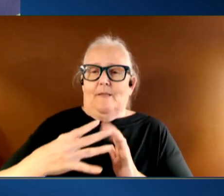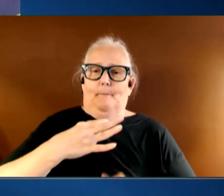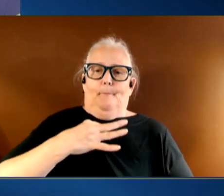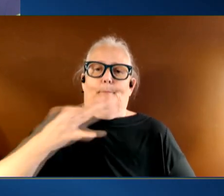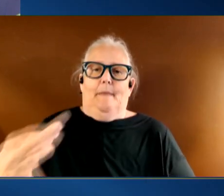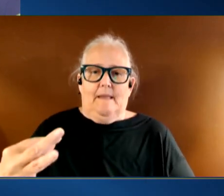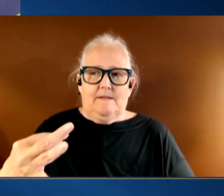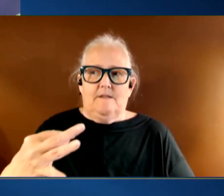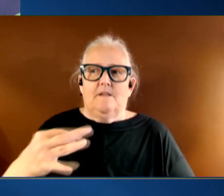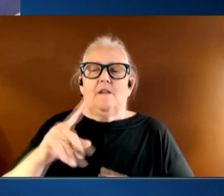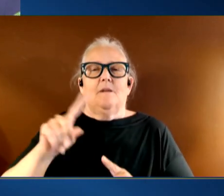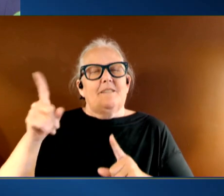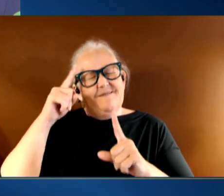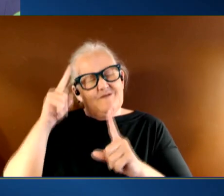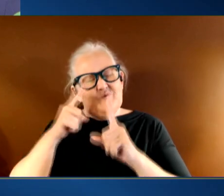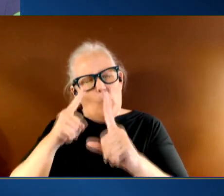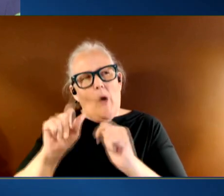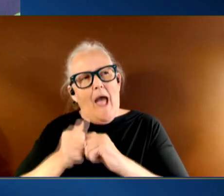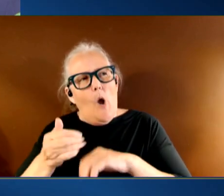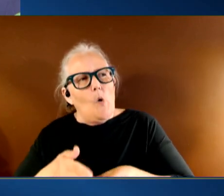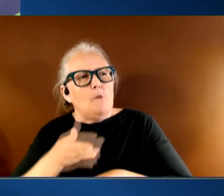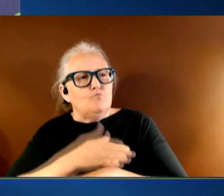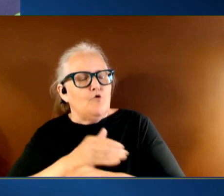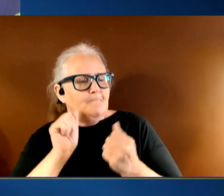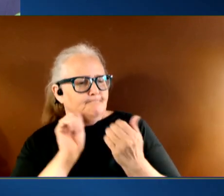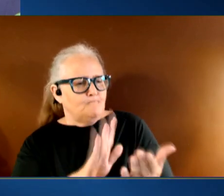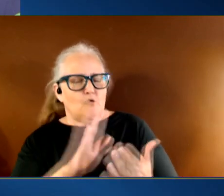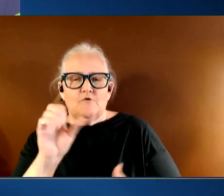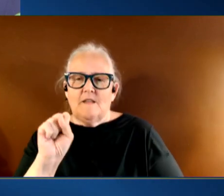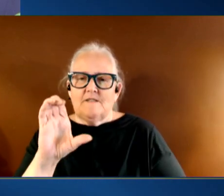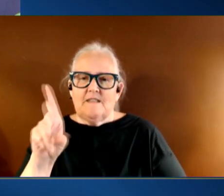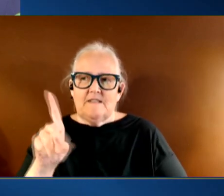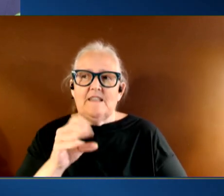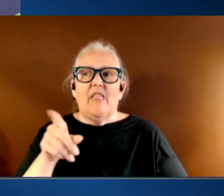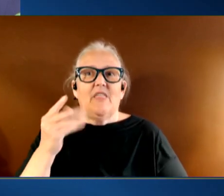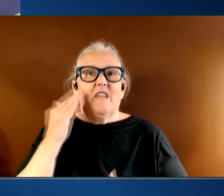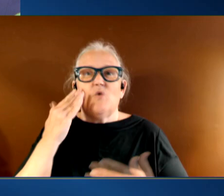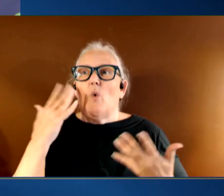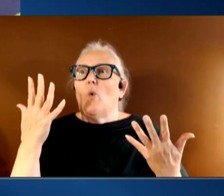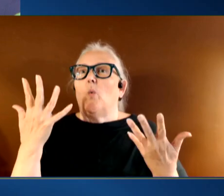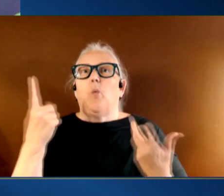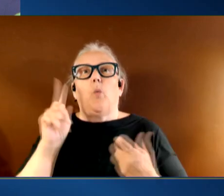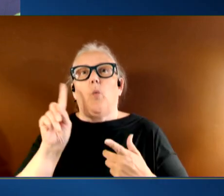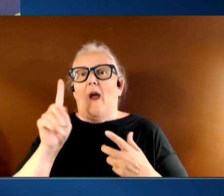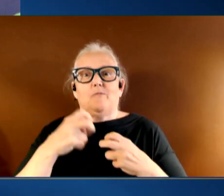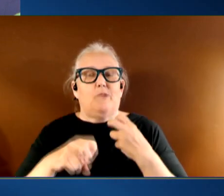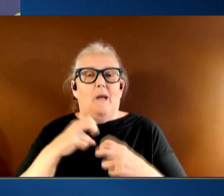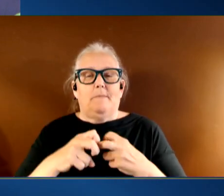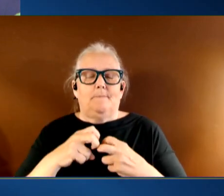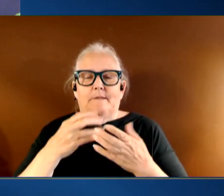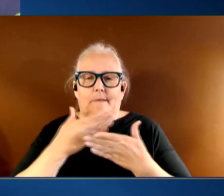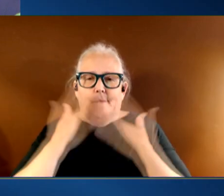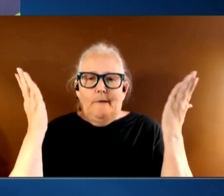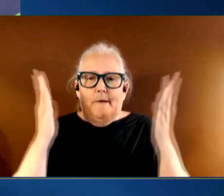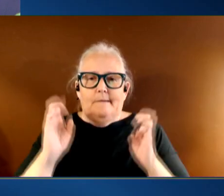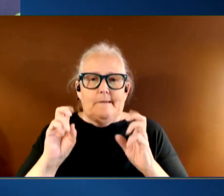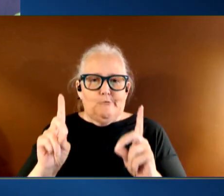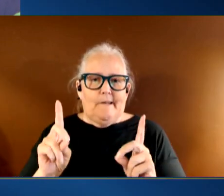sickle cell disease. And they know education is a big problem among their members.